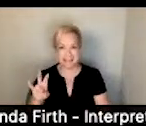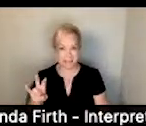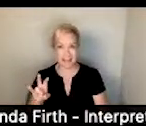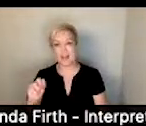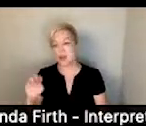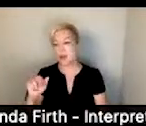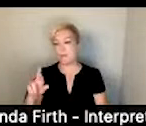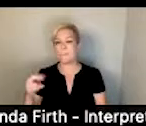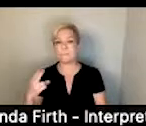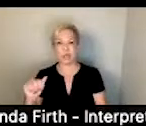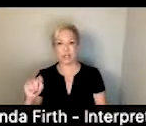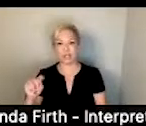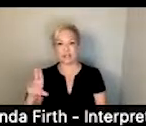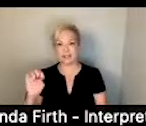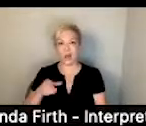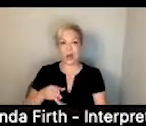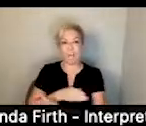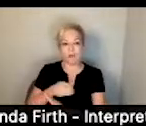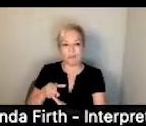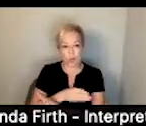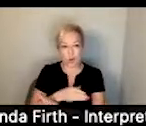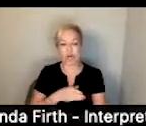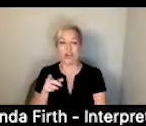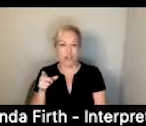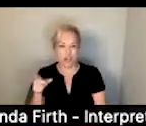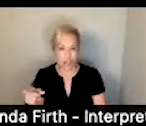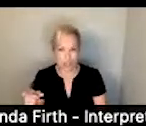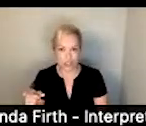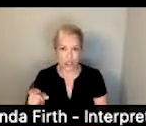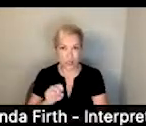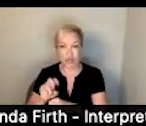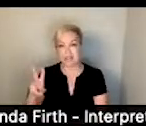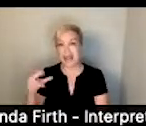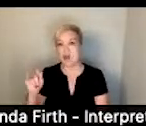at the Whitney Museum before she was fired. She formed the New Museum not only to show new art,